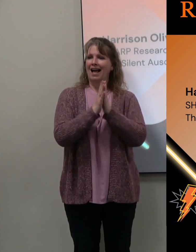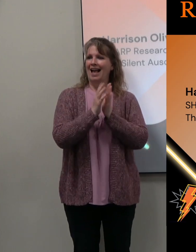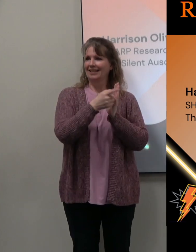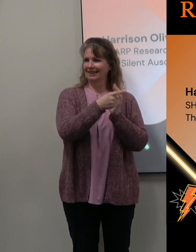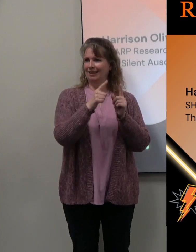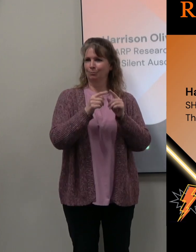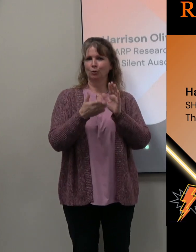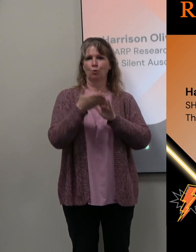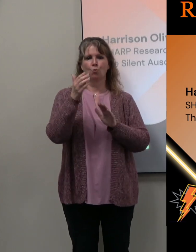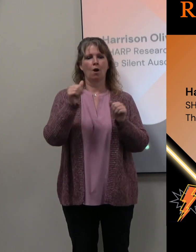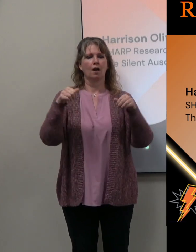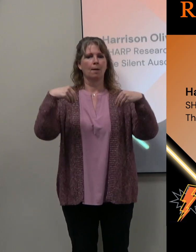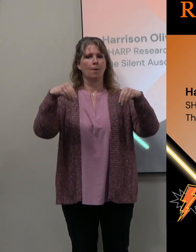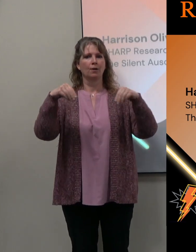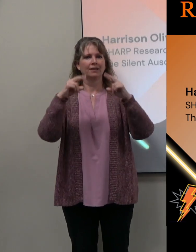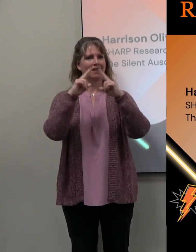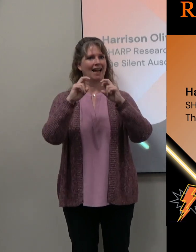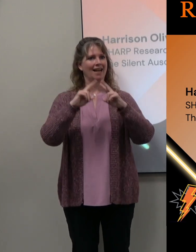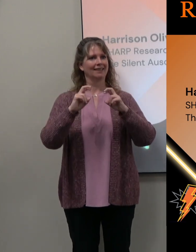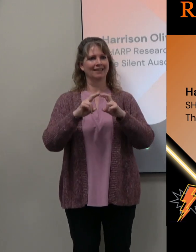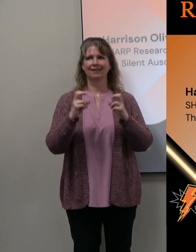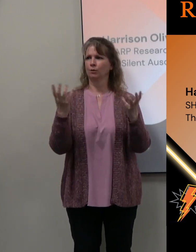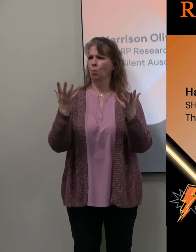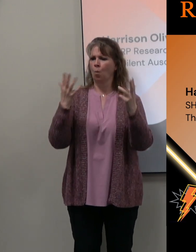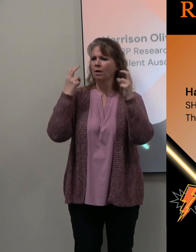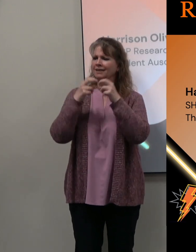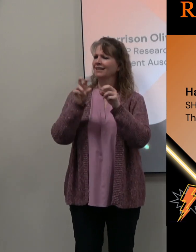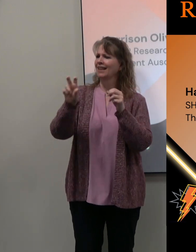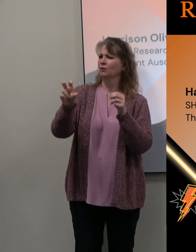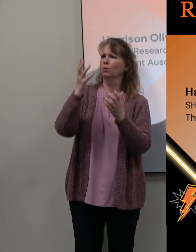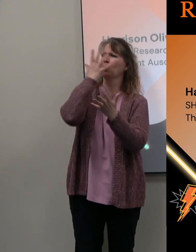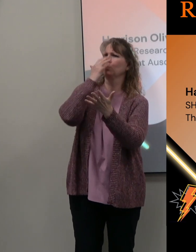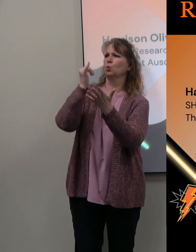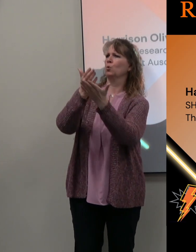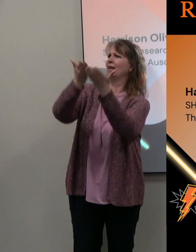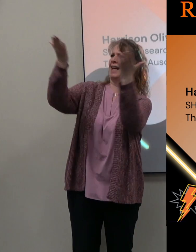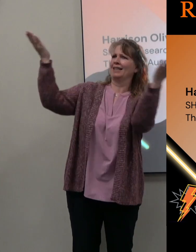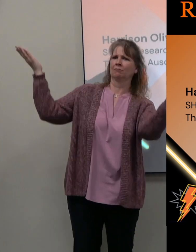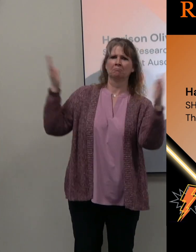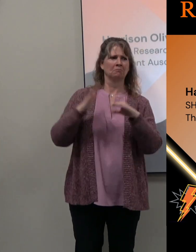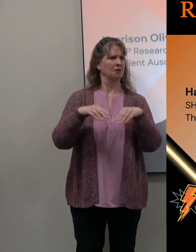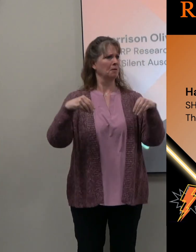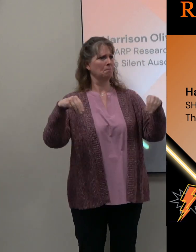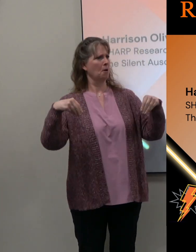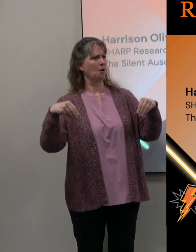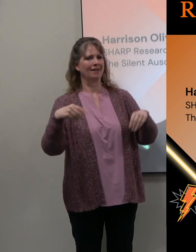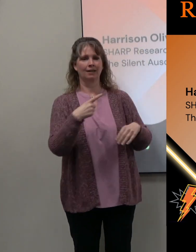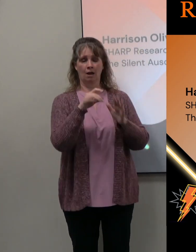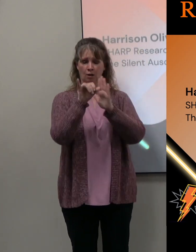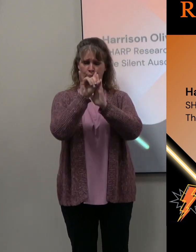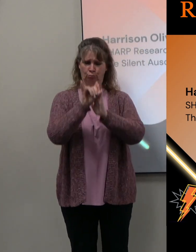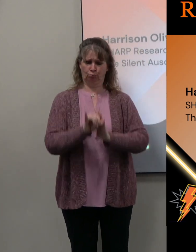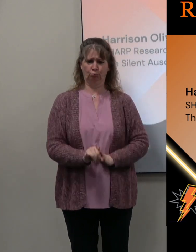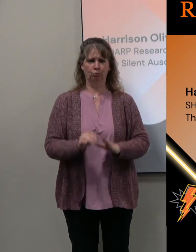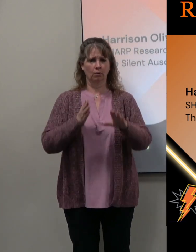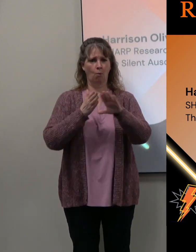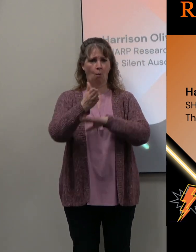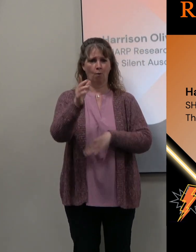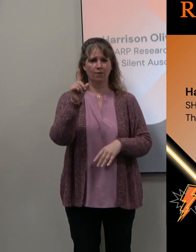and I asked him to run a marketing analysis and what stethoscopes are out there, what does the market look like,